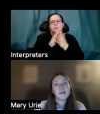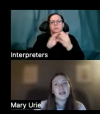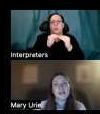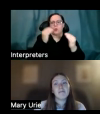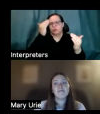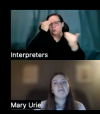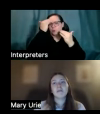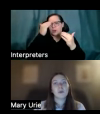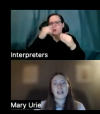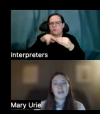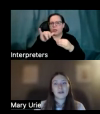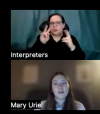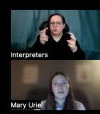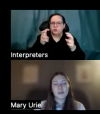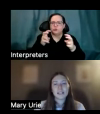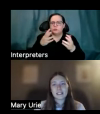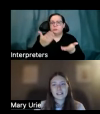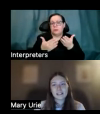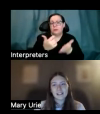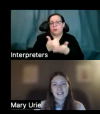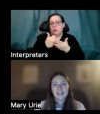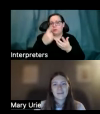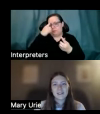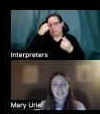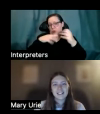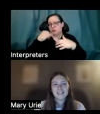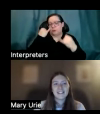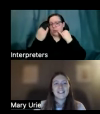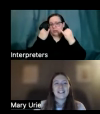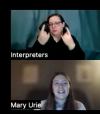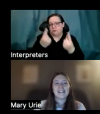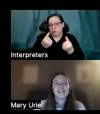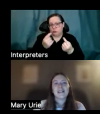to maybe brainstorm some ideas of what they could do, then your